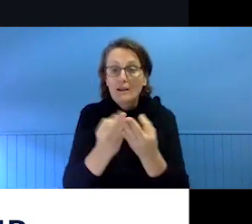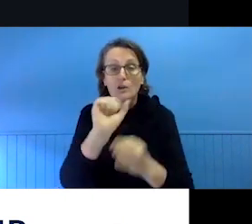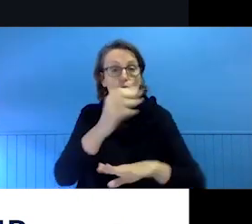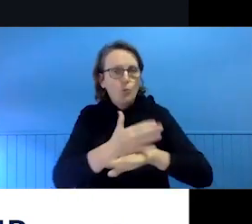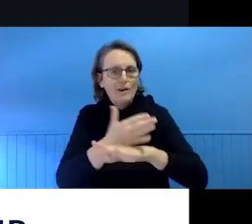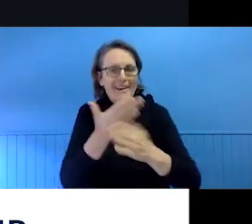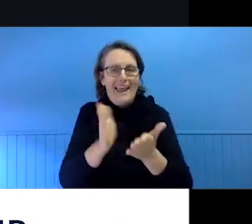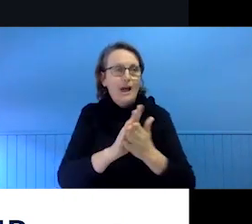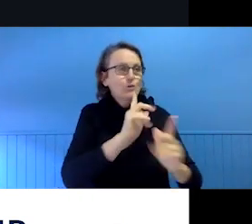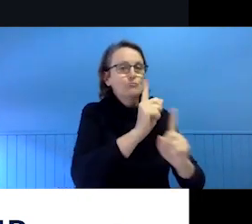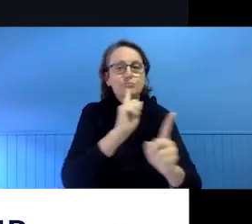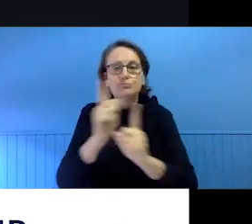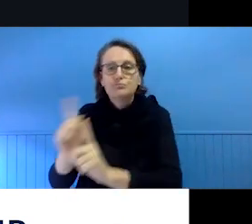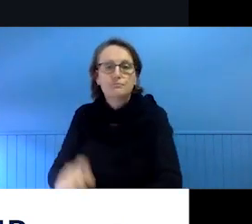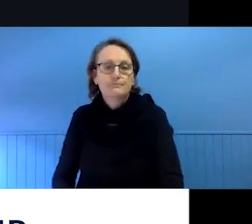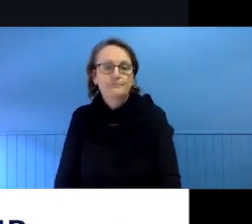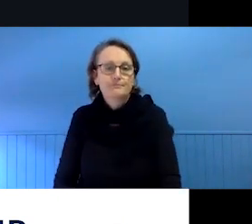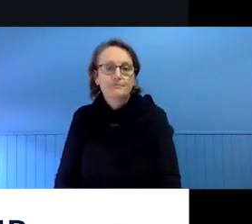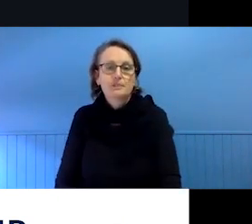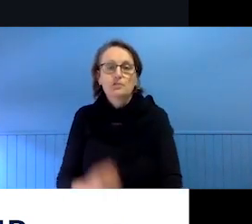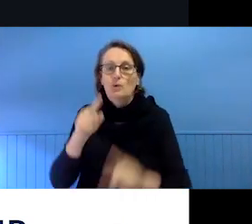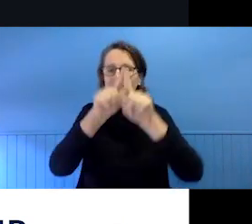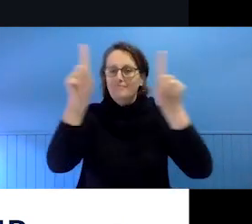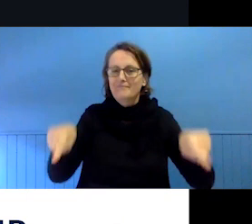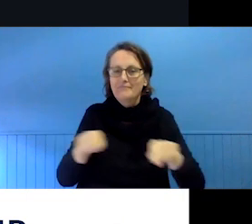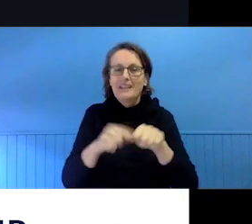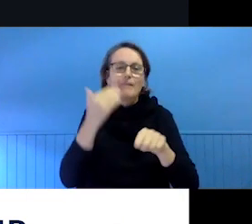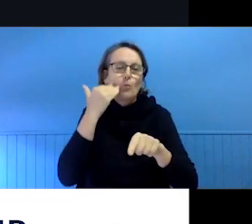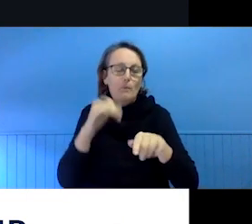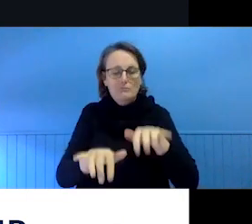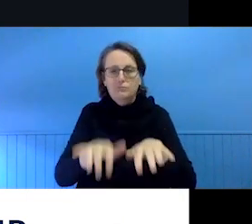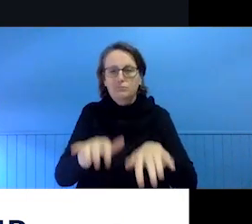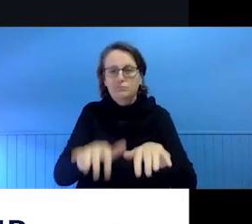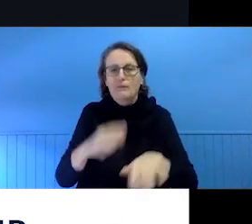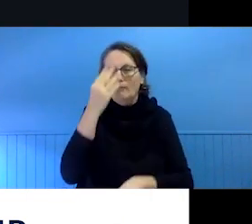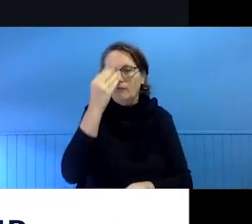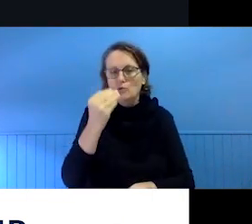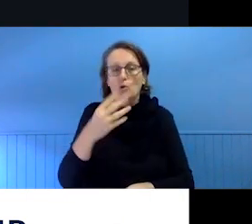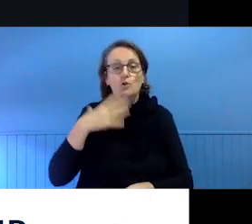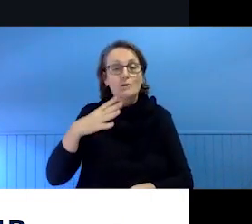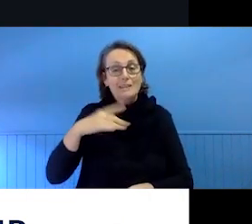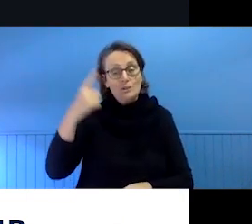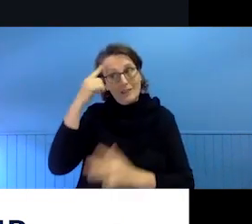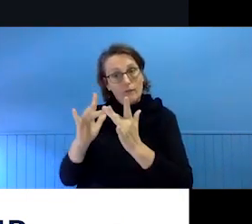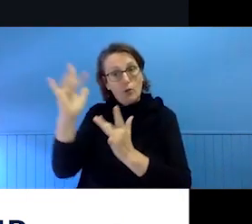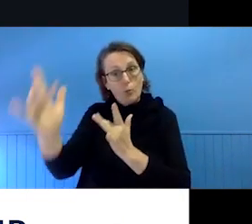And this slide has a photograph of a woman on her laptop. So you want to go to your website, you want to make sure the